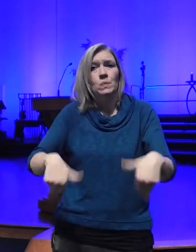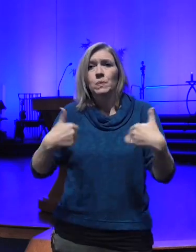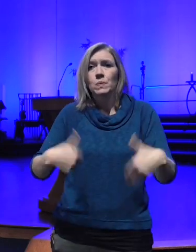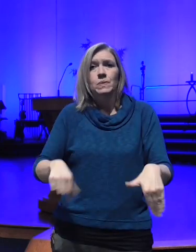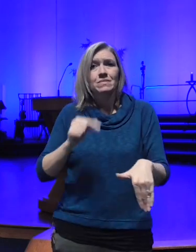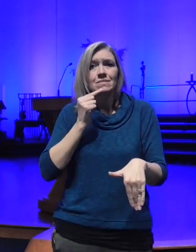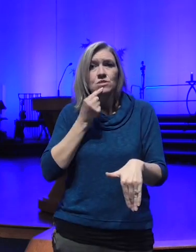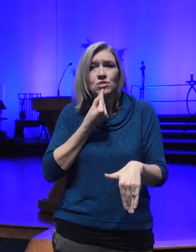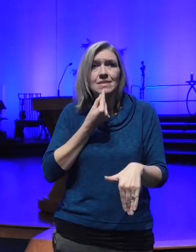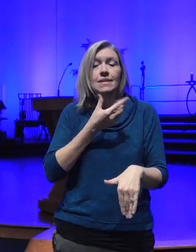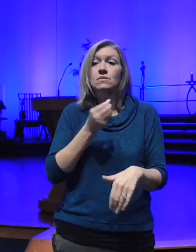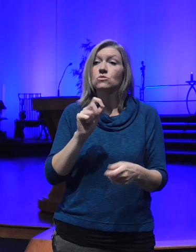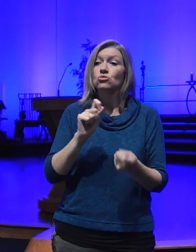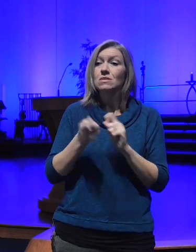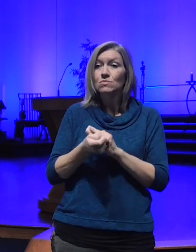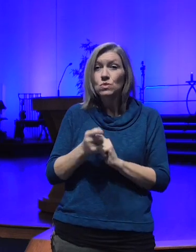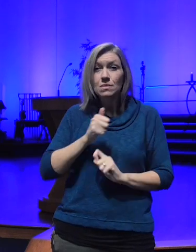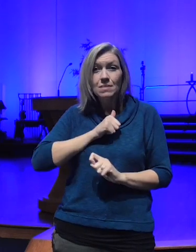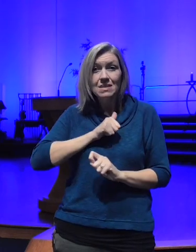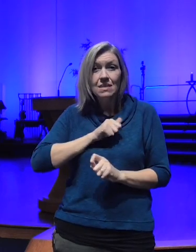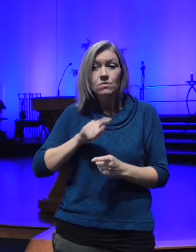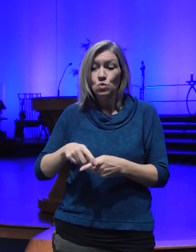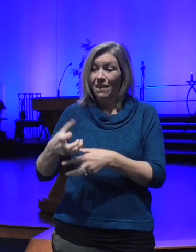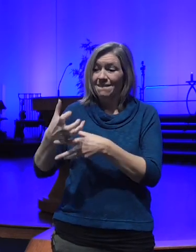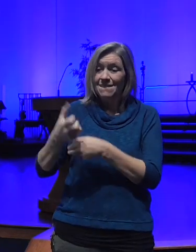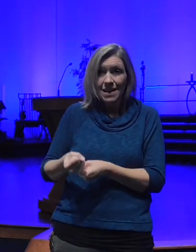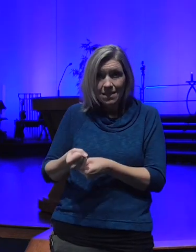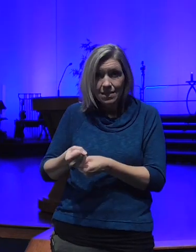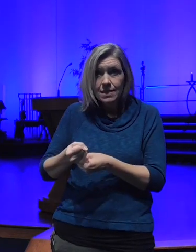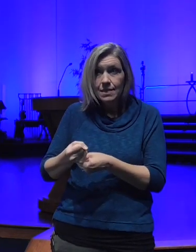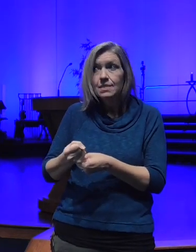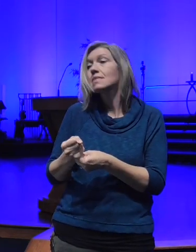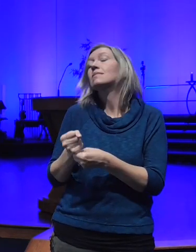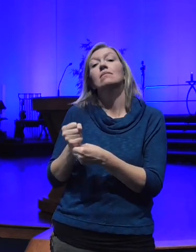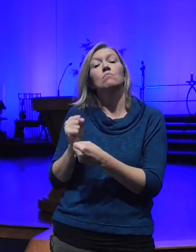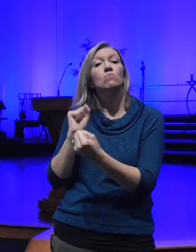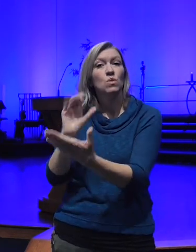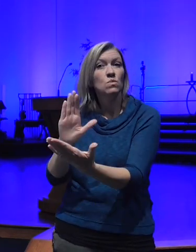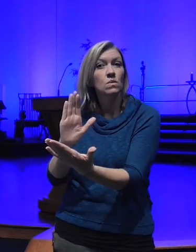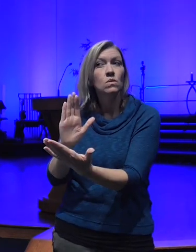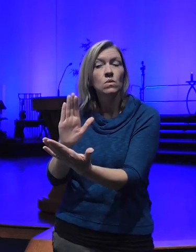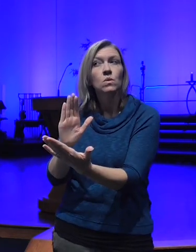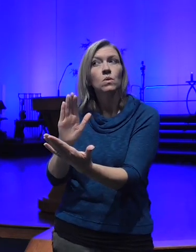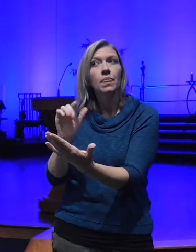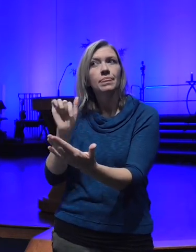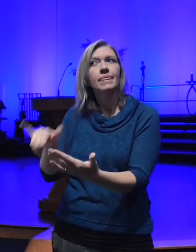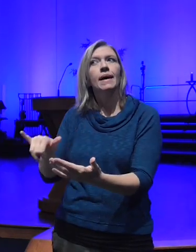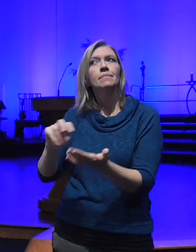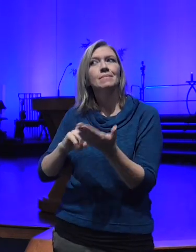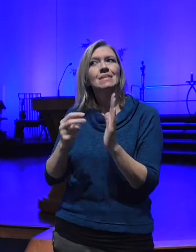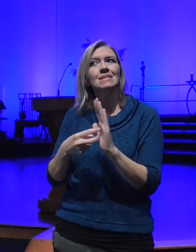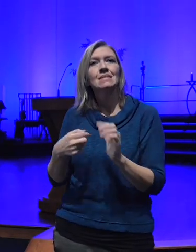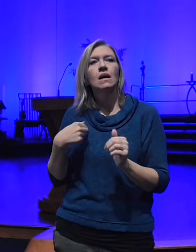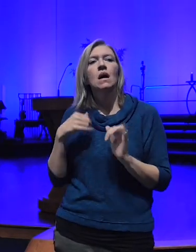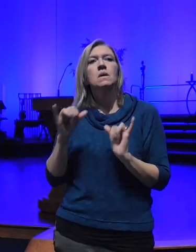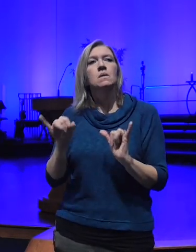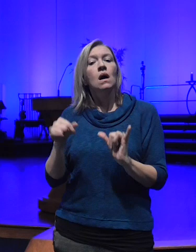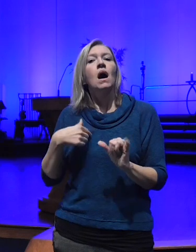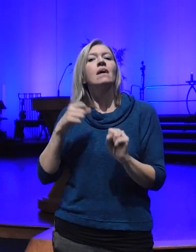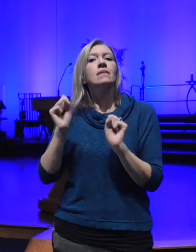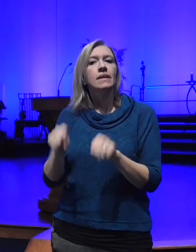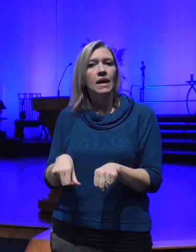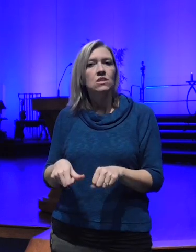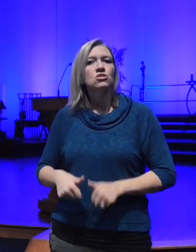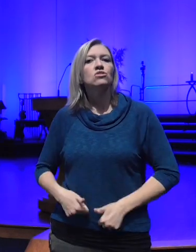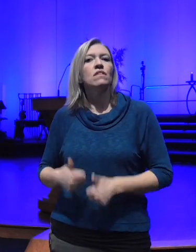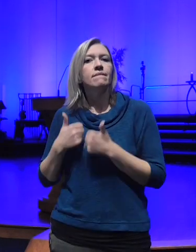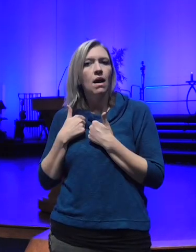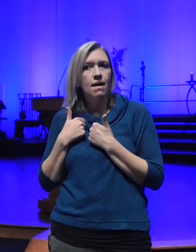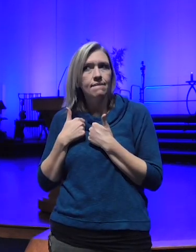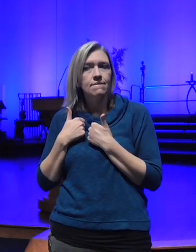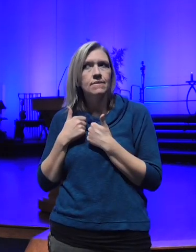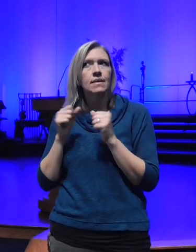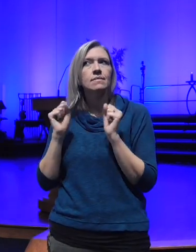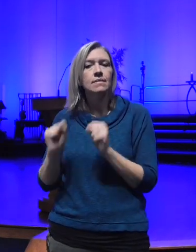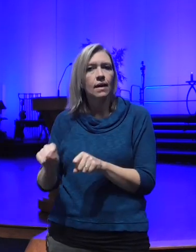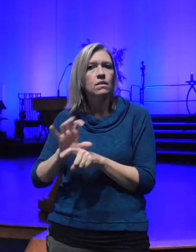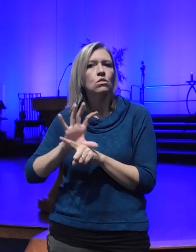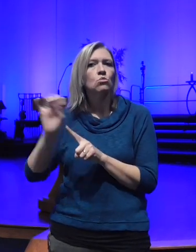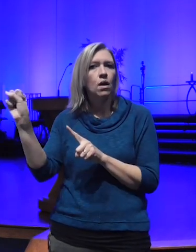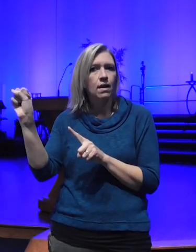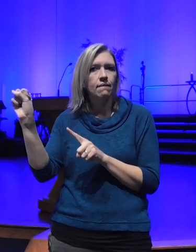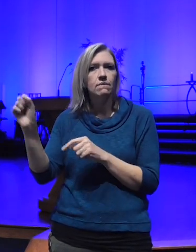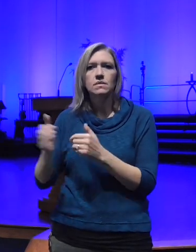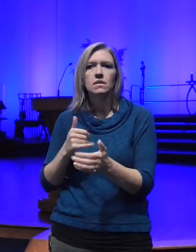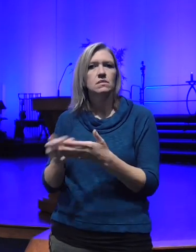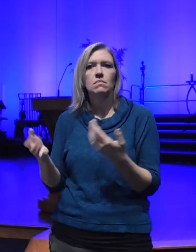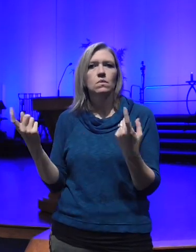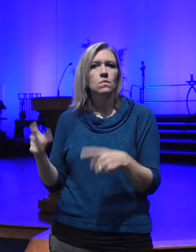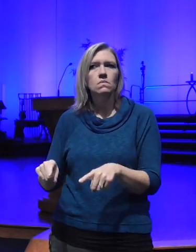ourselves to a faith way of living though says we can survive and thrive no matter what and indeed